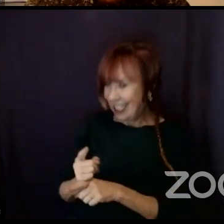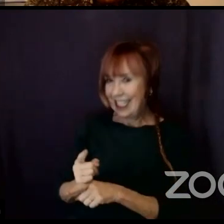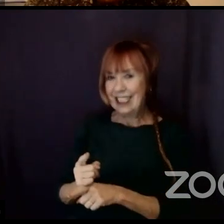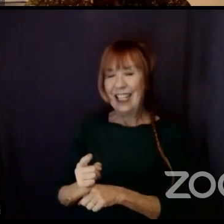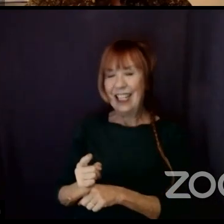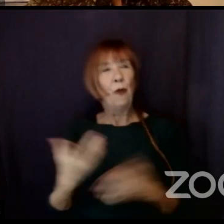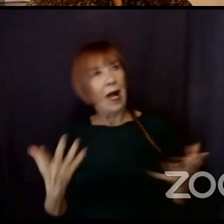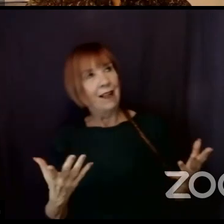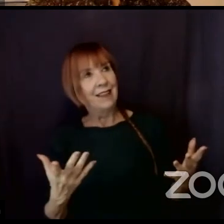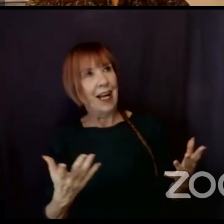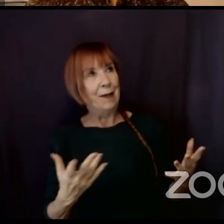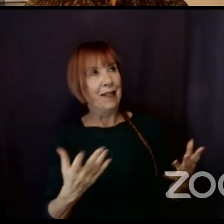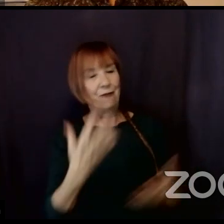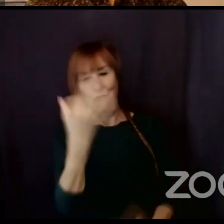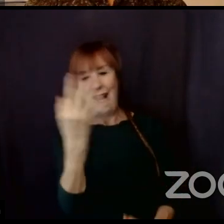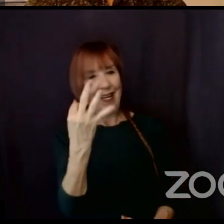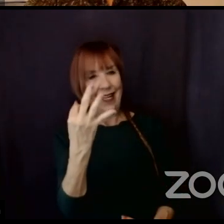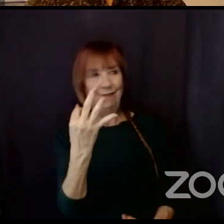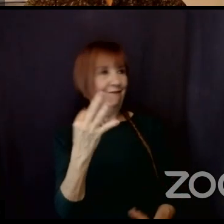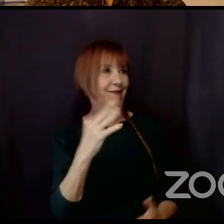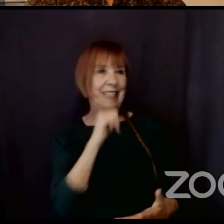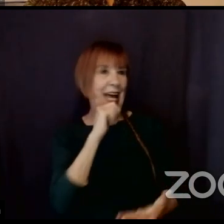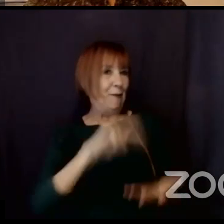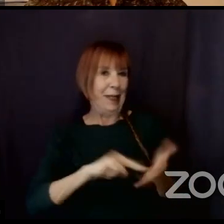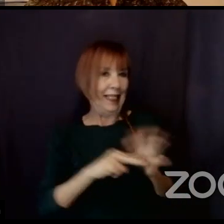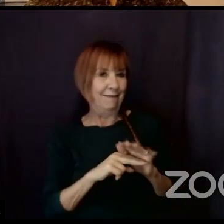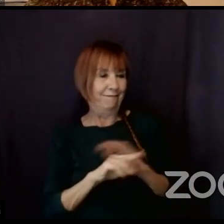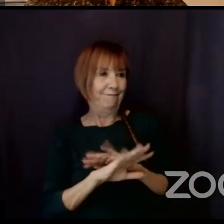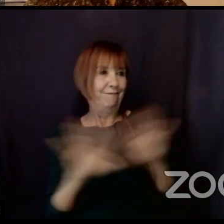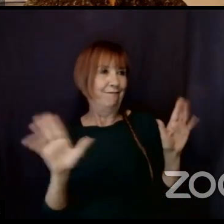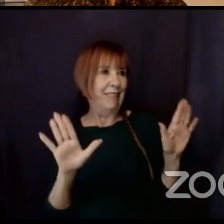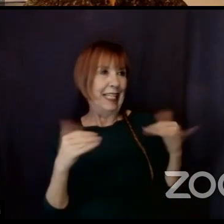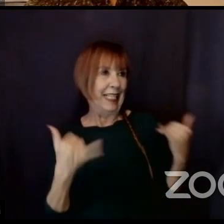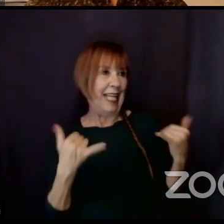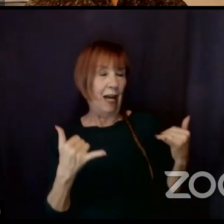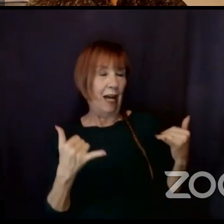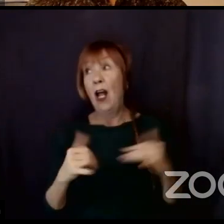I know it doesn't mean anything now, everyday is a smooth day. Not in quarantine.